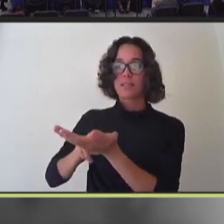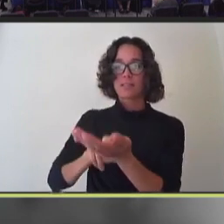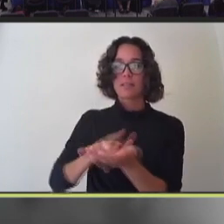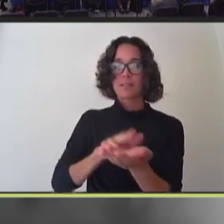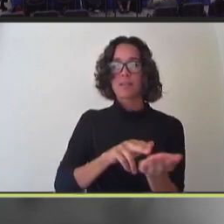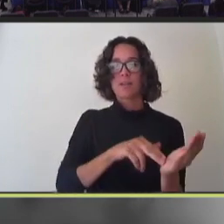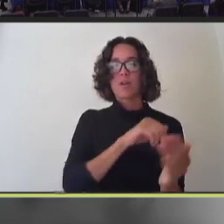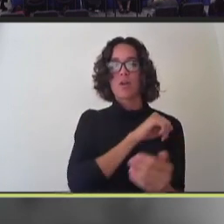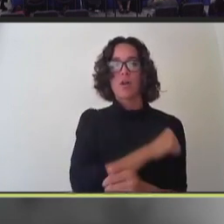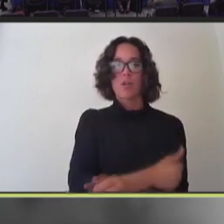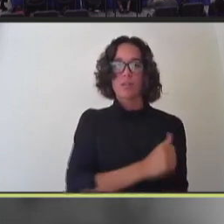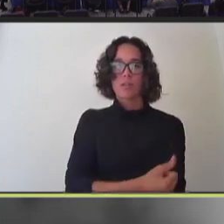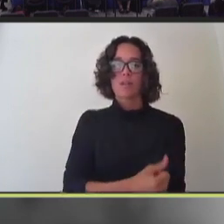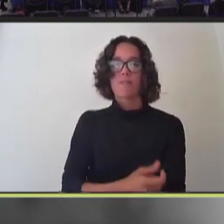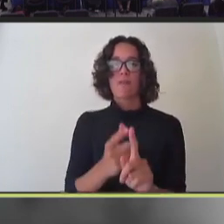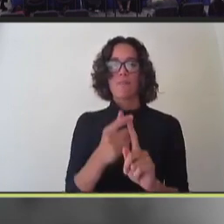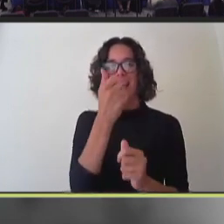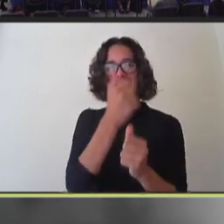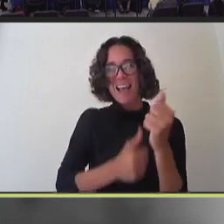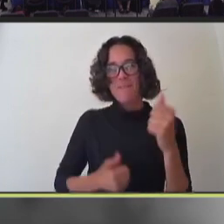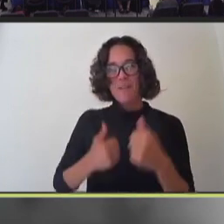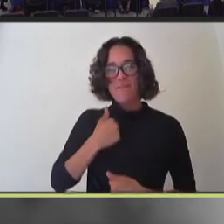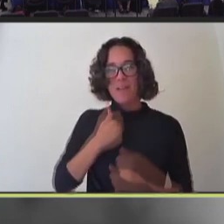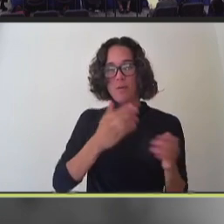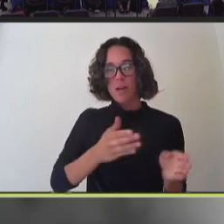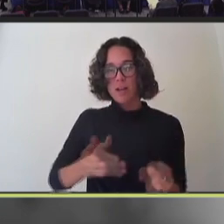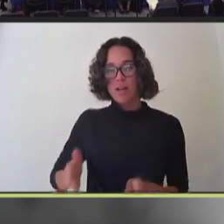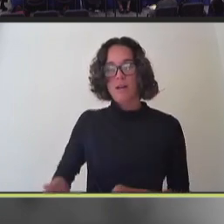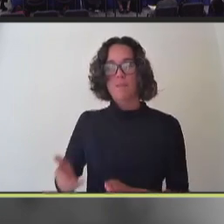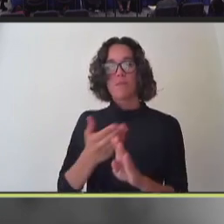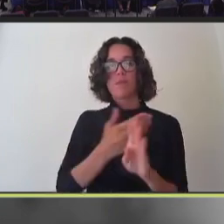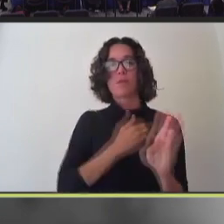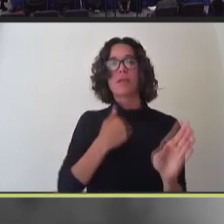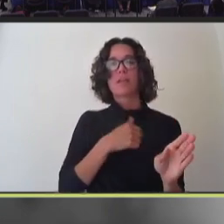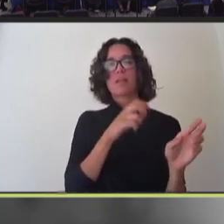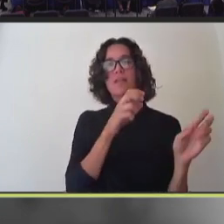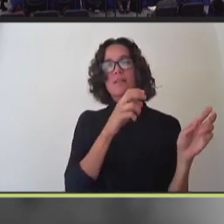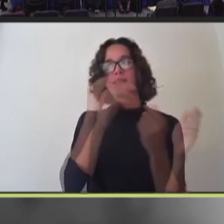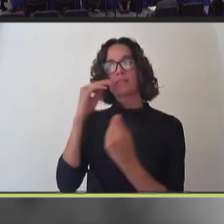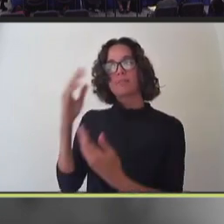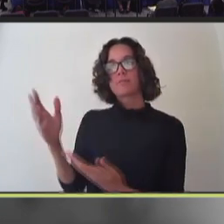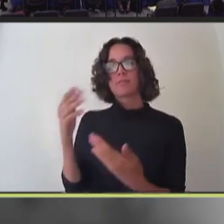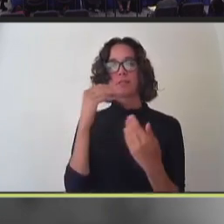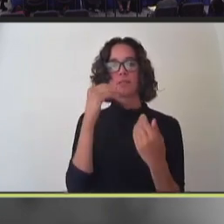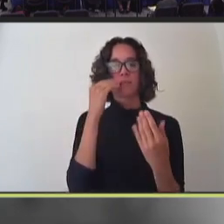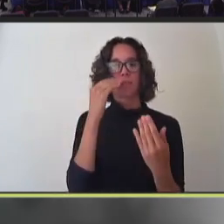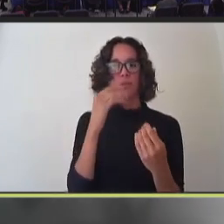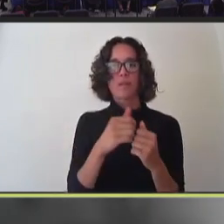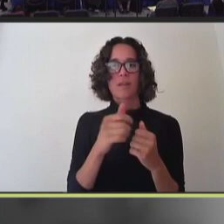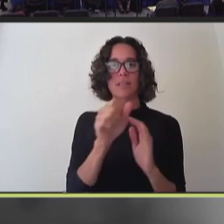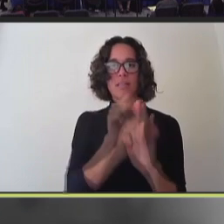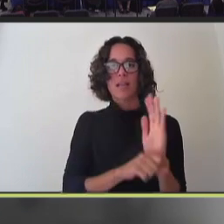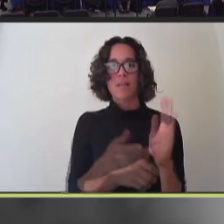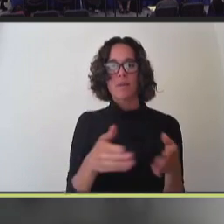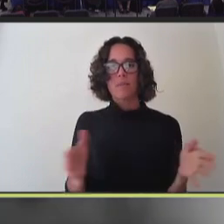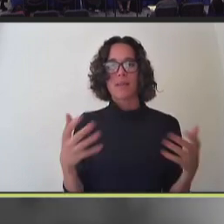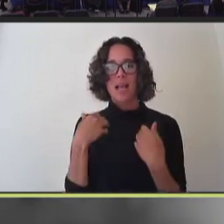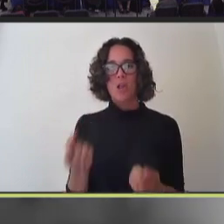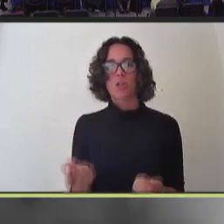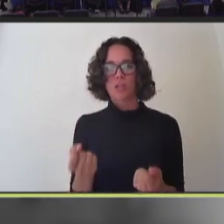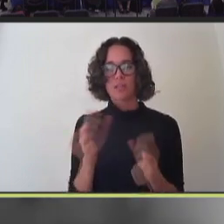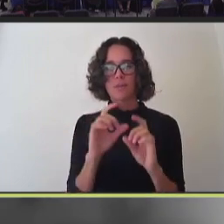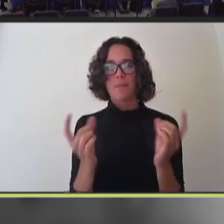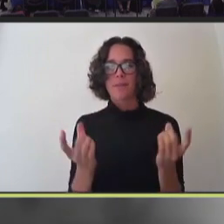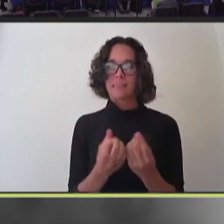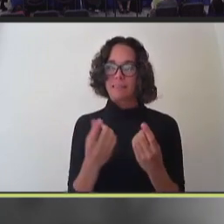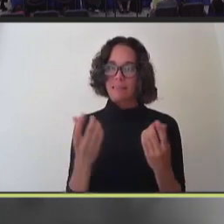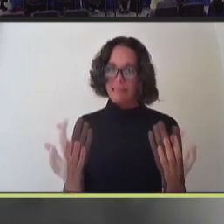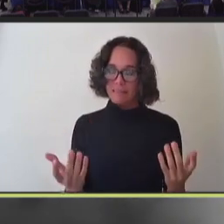we can transmit or share that information with the state public health departments. Next slide.